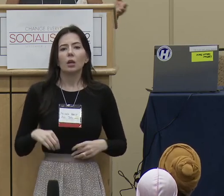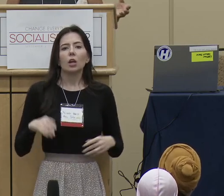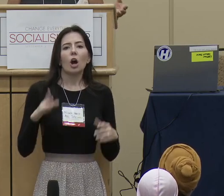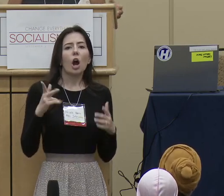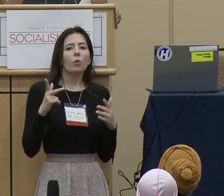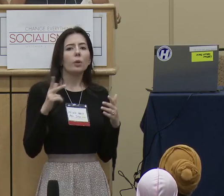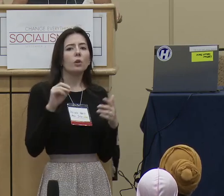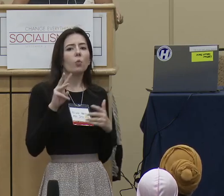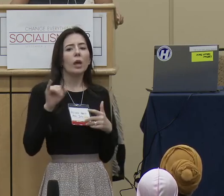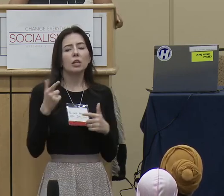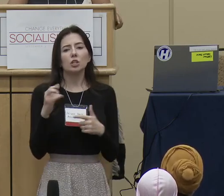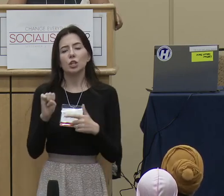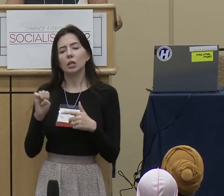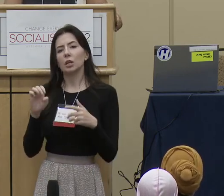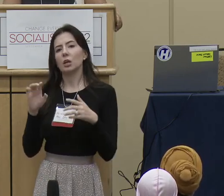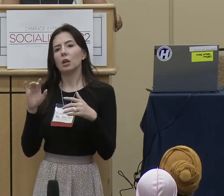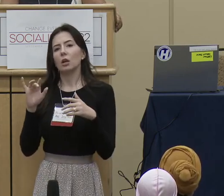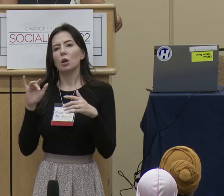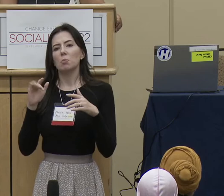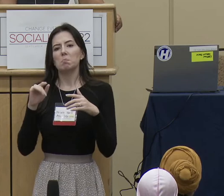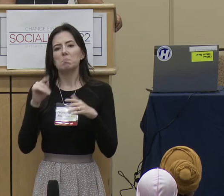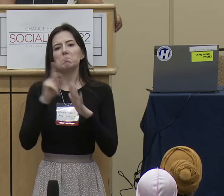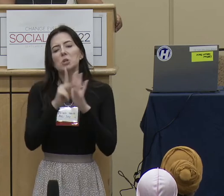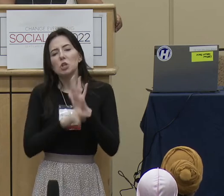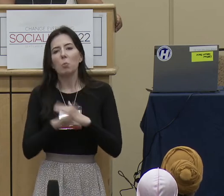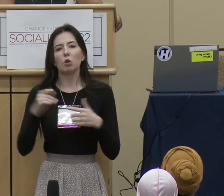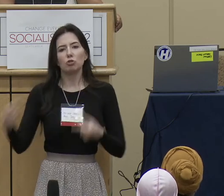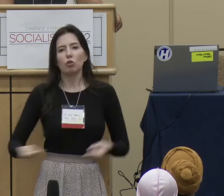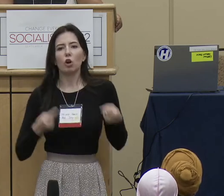in our movement? Are we waging principle struggle with those